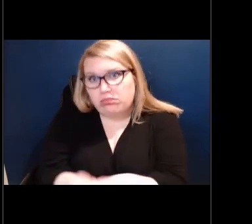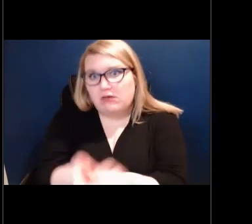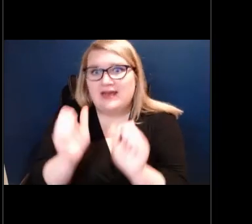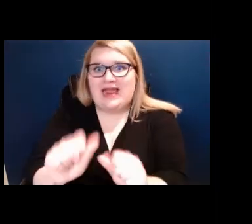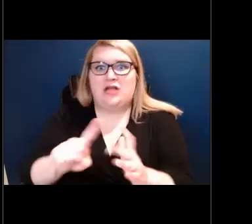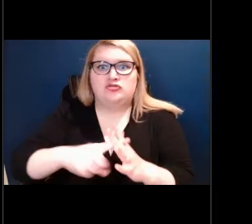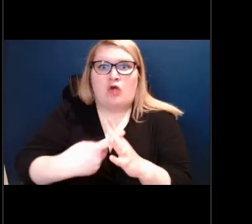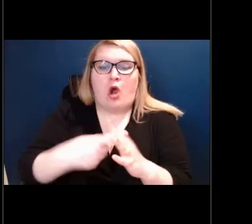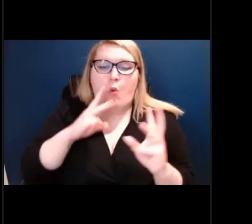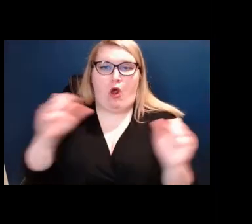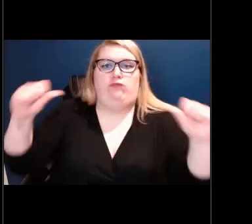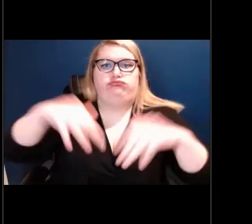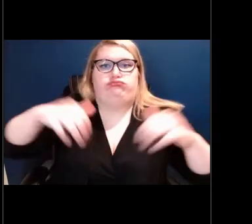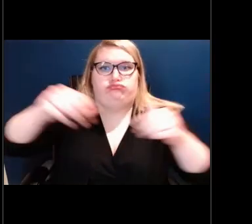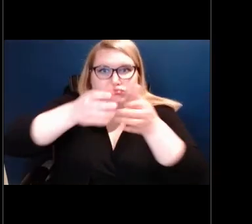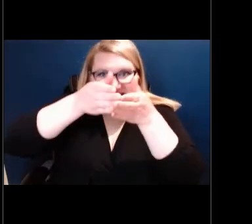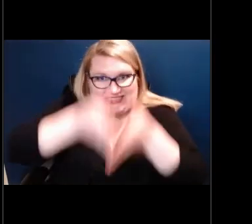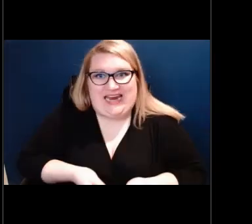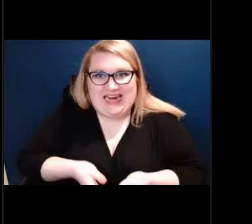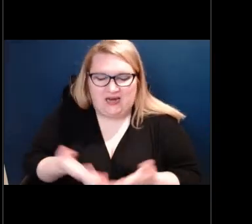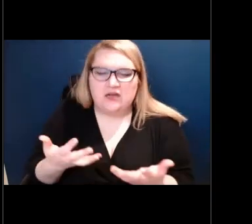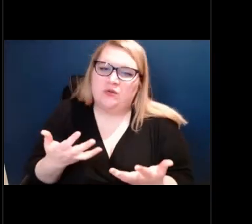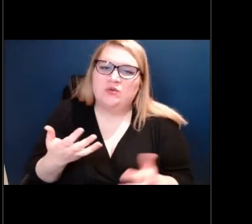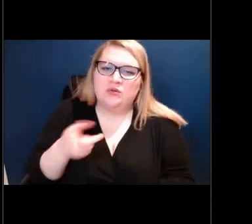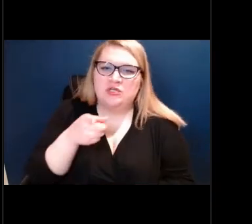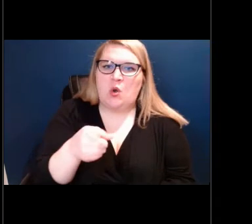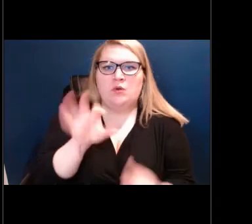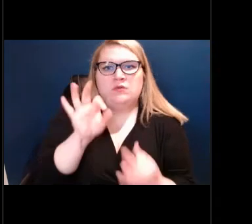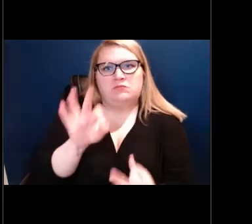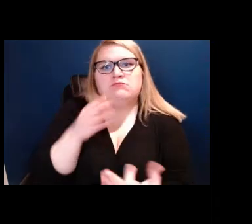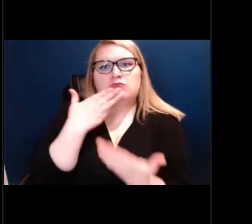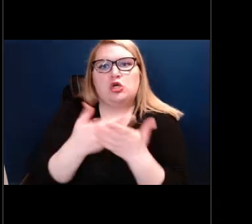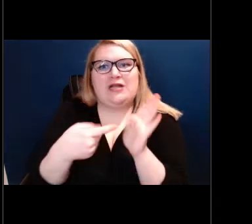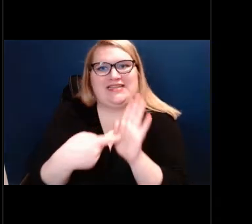And that's one of those instances where it's a perfect example of use of the beacon